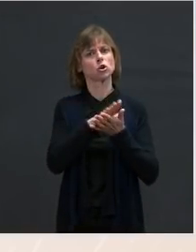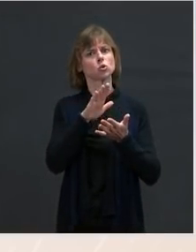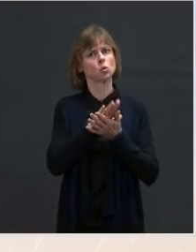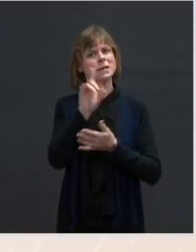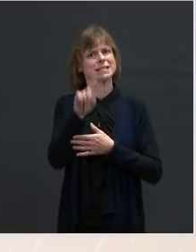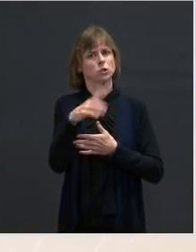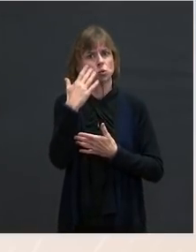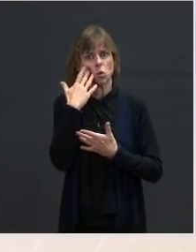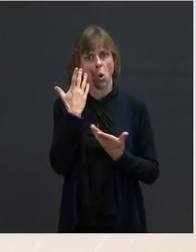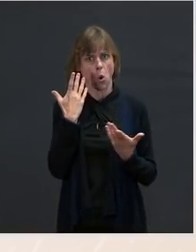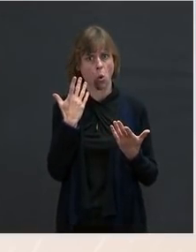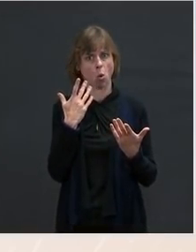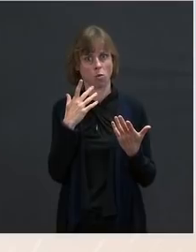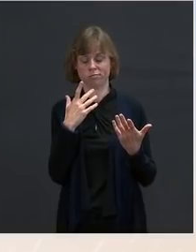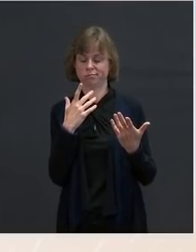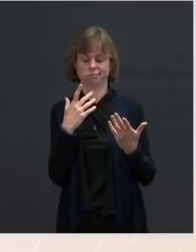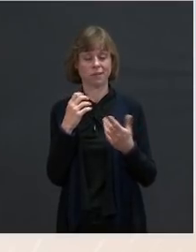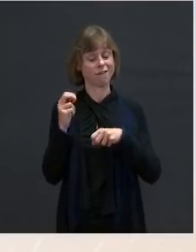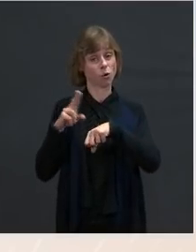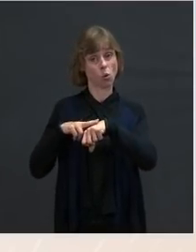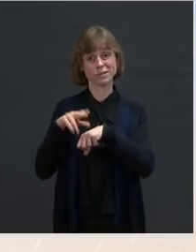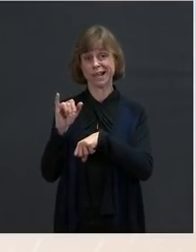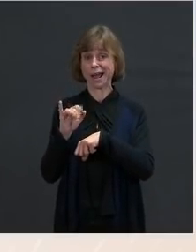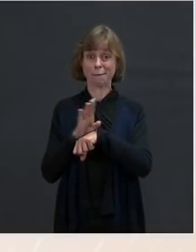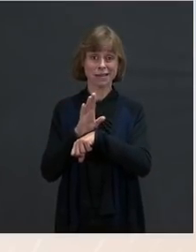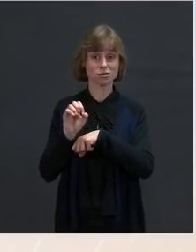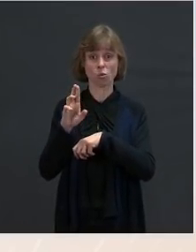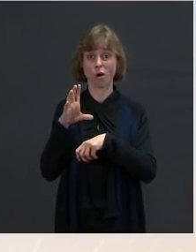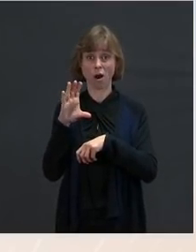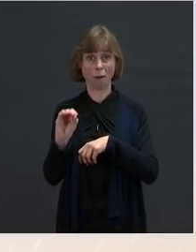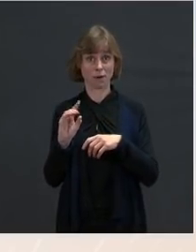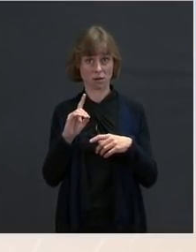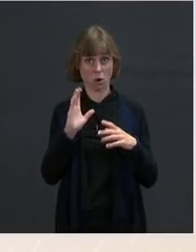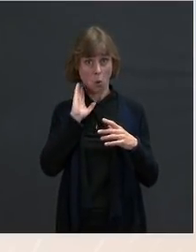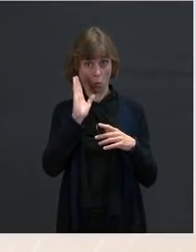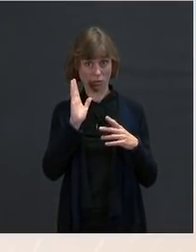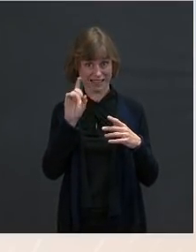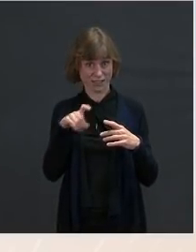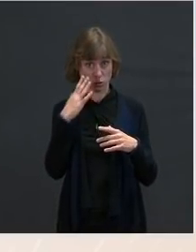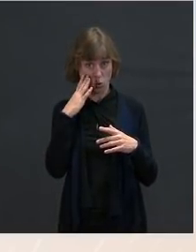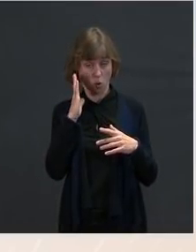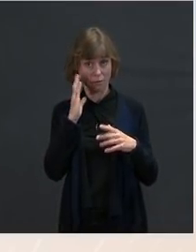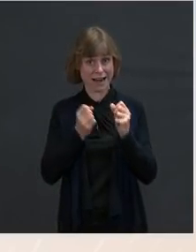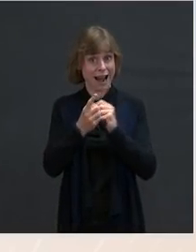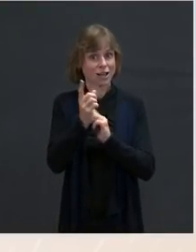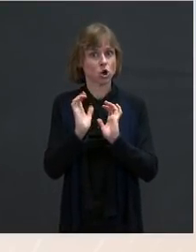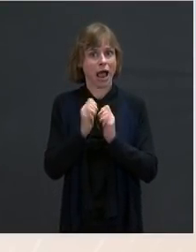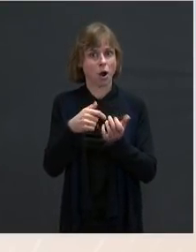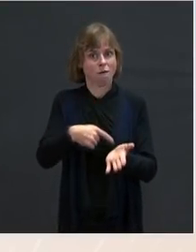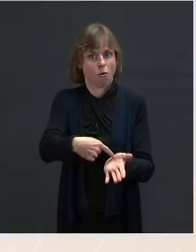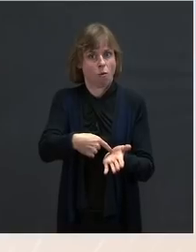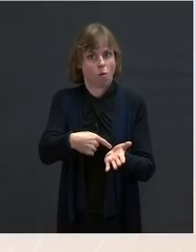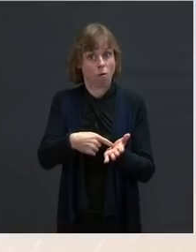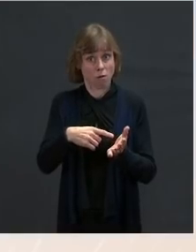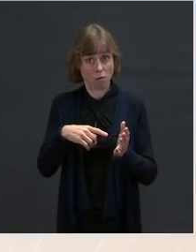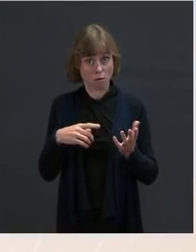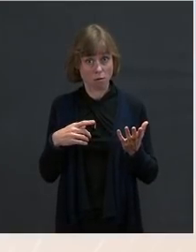just like any business or company, that they will be able to employ teachers next year and the year ahead. So that's why this funding is so essential,